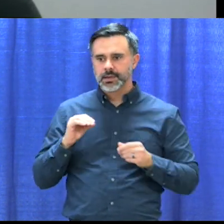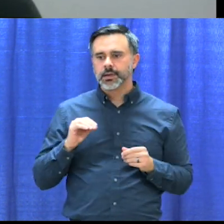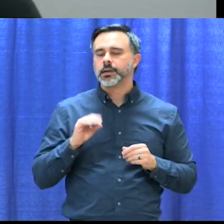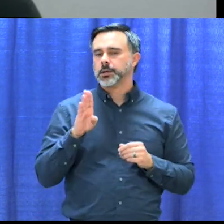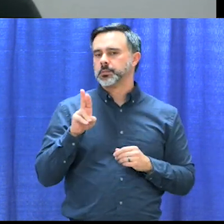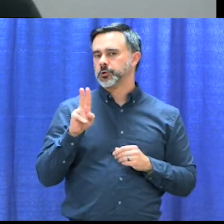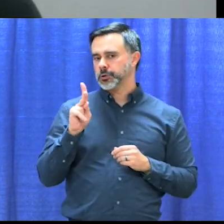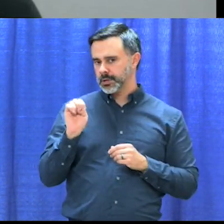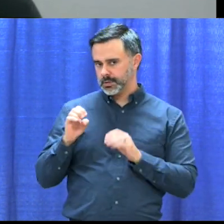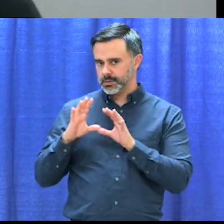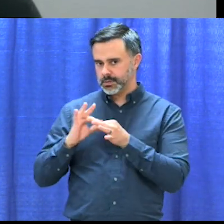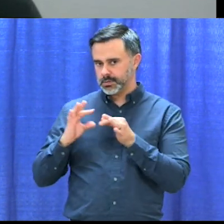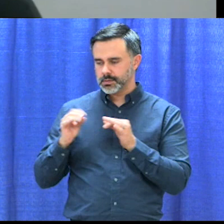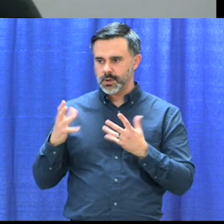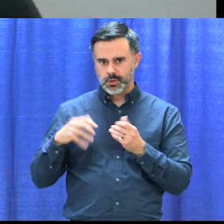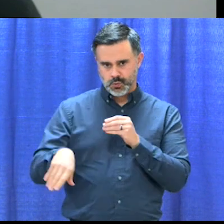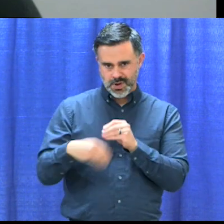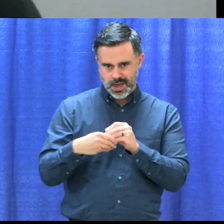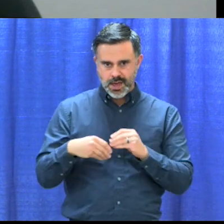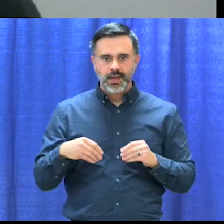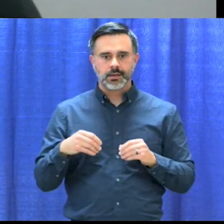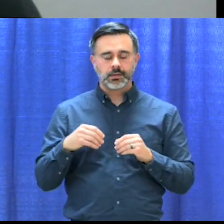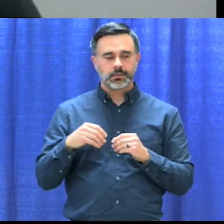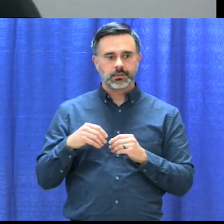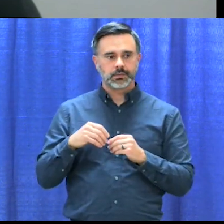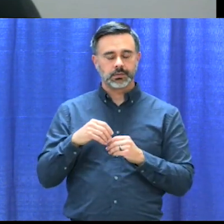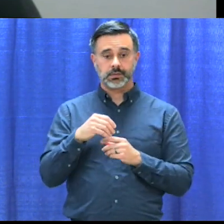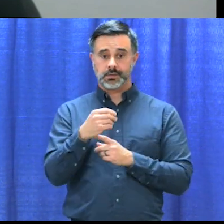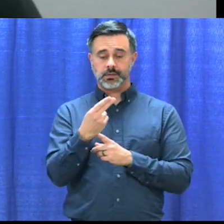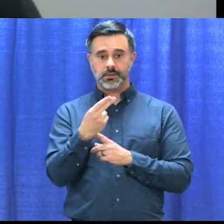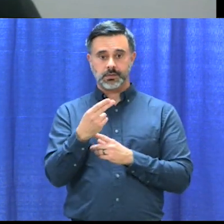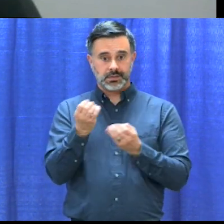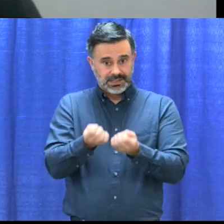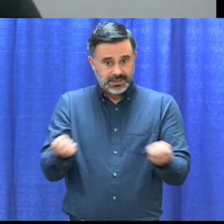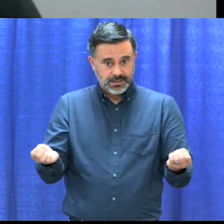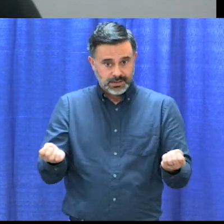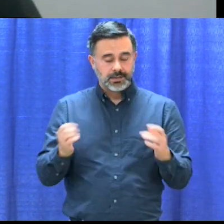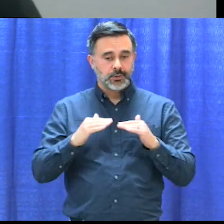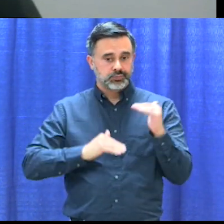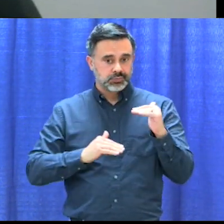I'd only like to add that in addition to a hardware divide their persistent instructional technology divide.